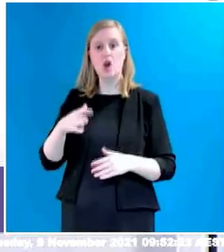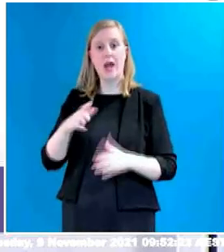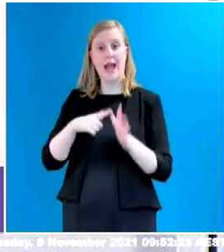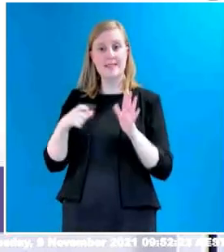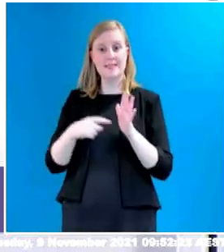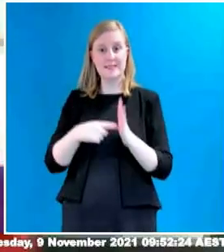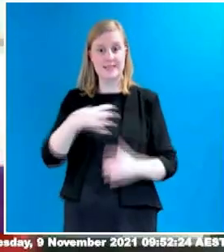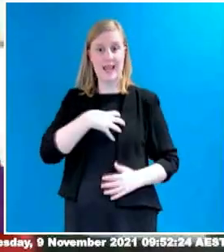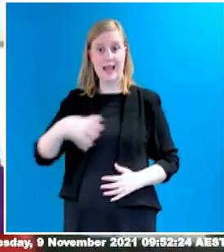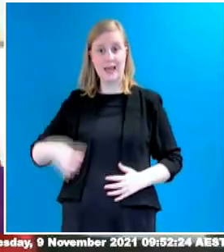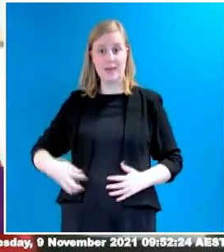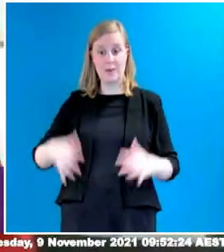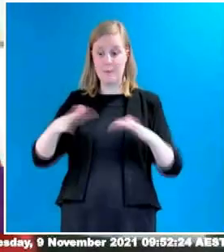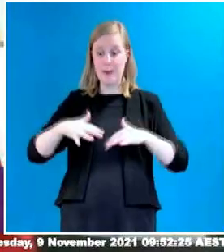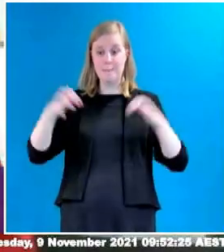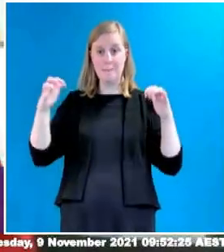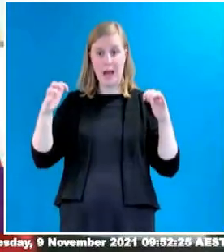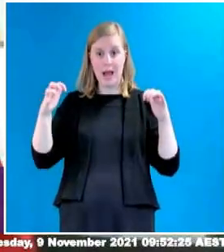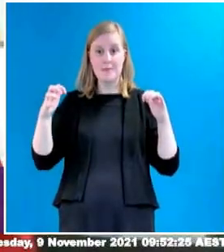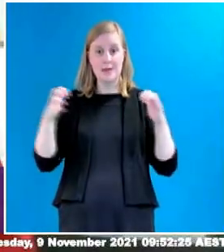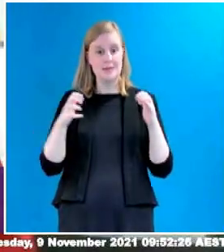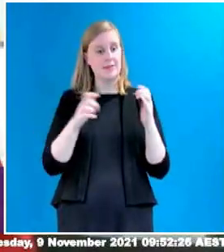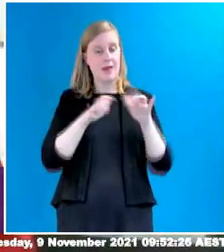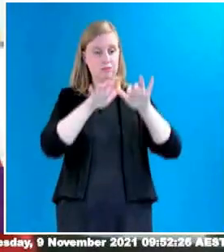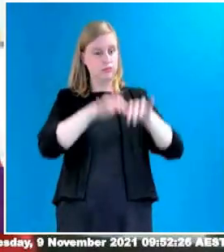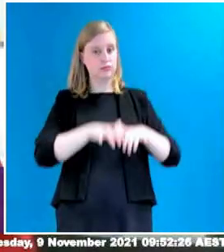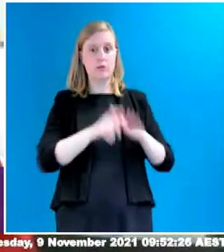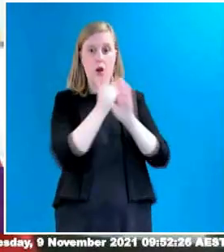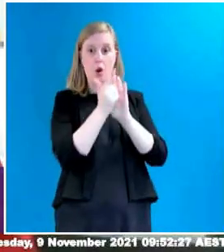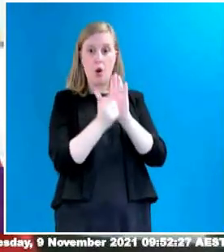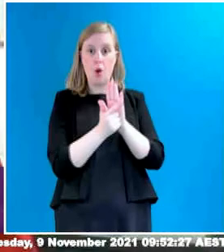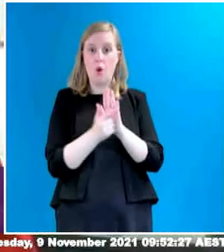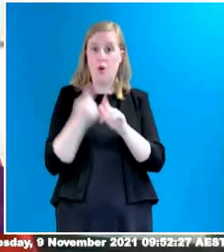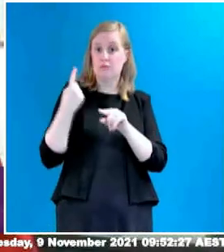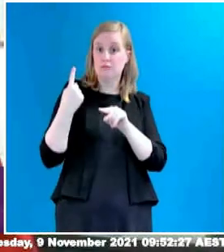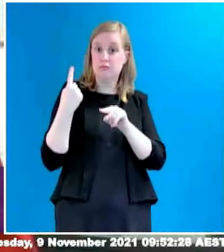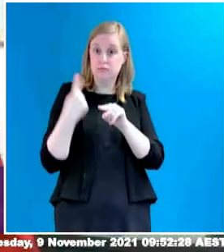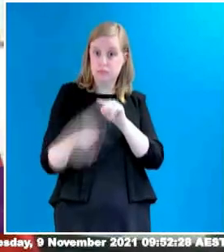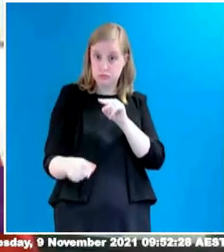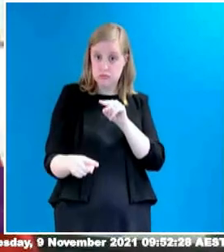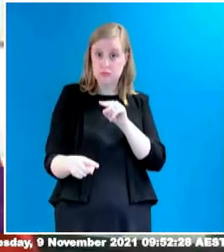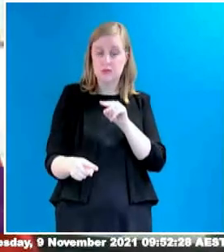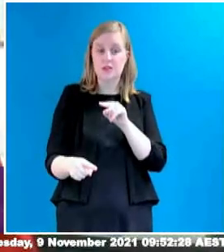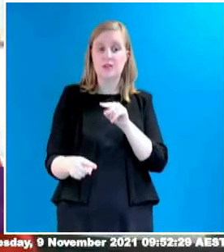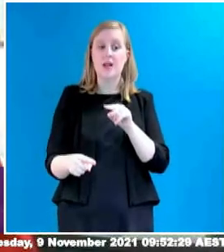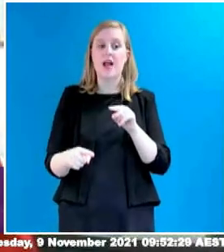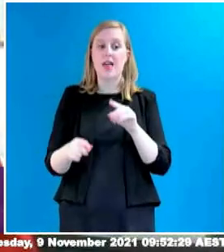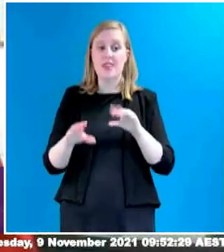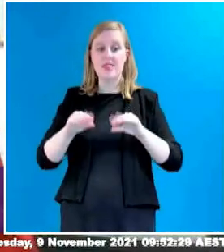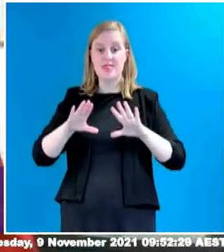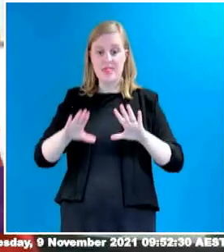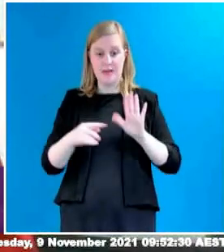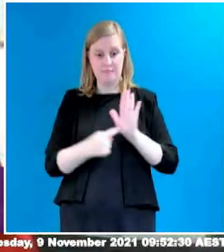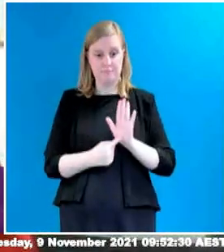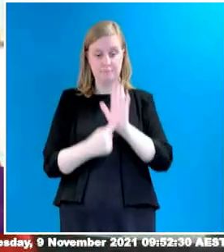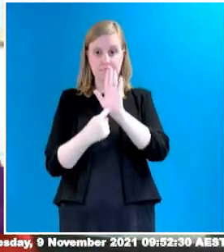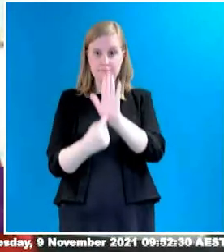to uphold the rule of law by having dialogue between the three arms of the Westminster system.